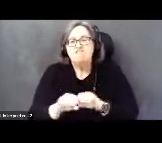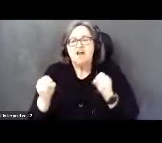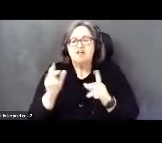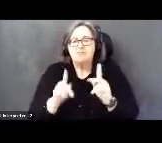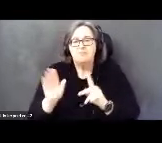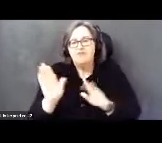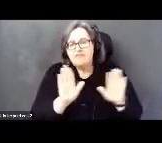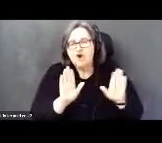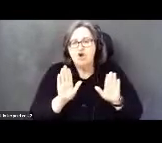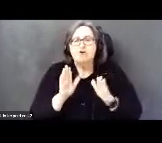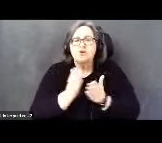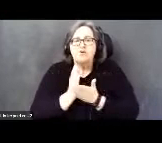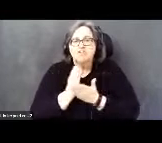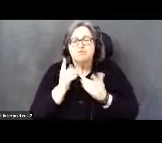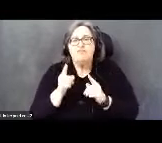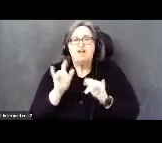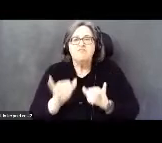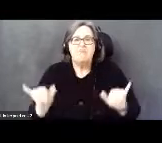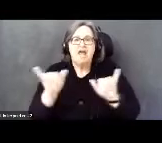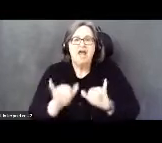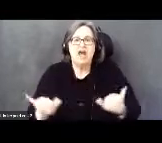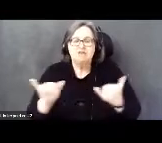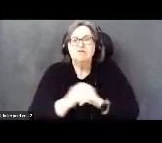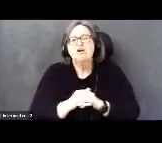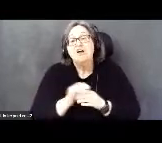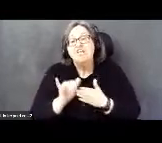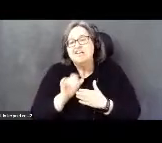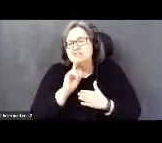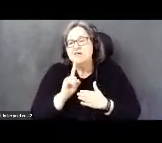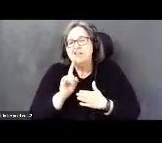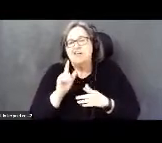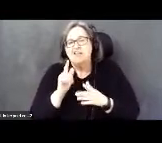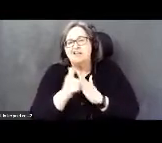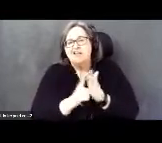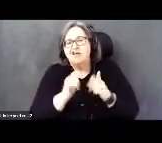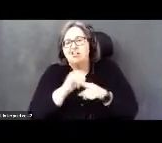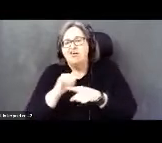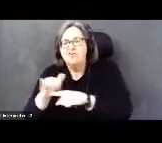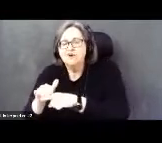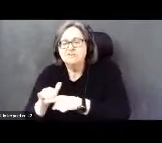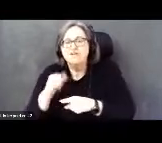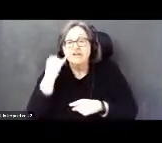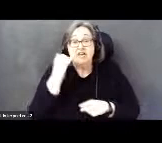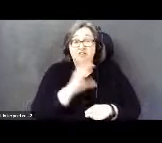of practice of violation. That's a lot of legal speak for if police are violating your